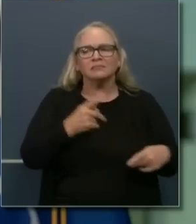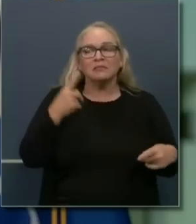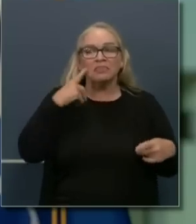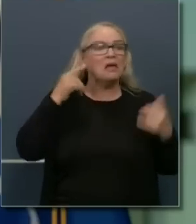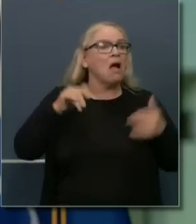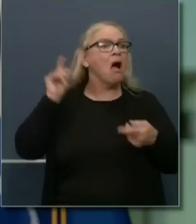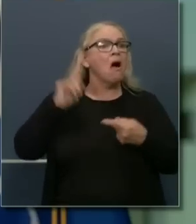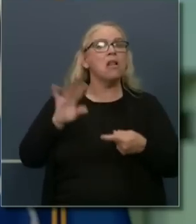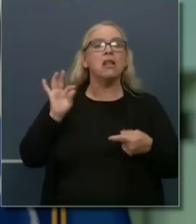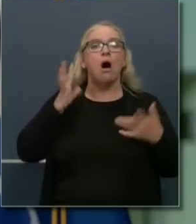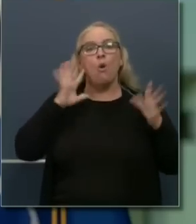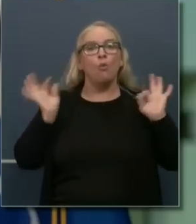AVERAGED